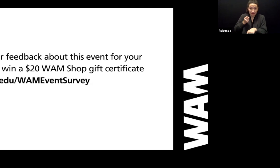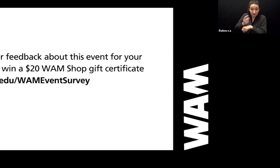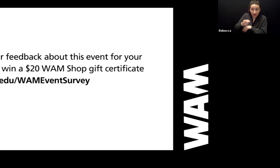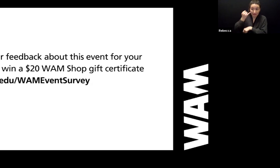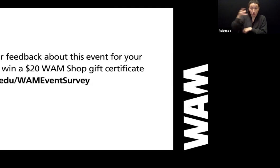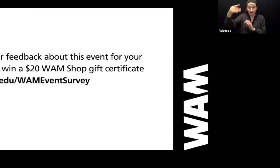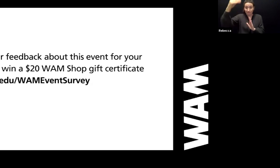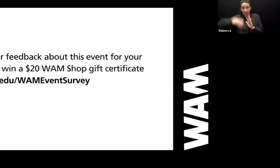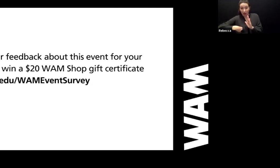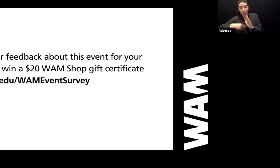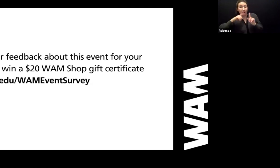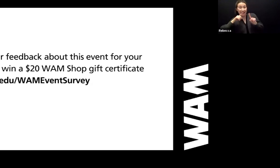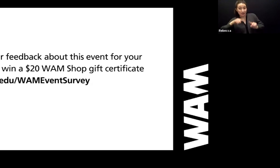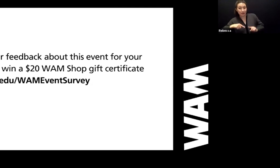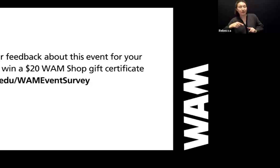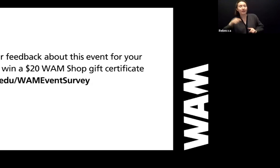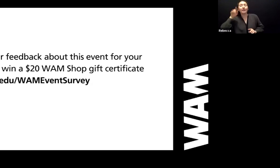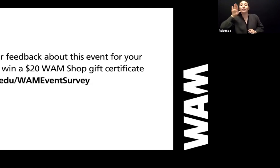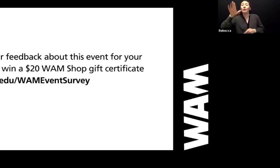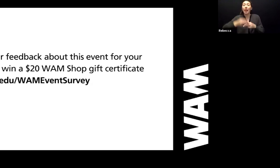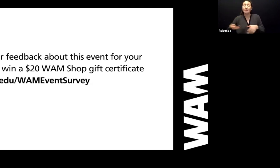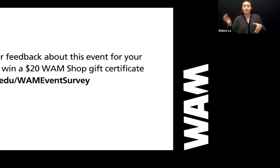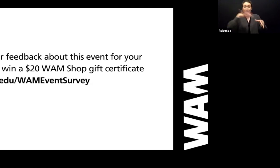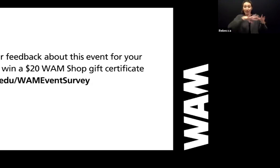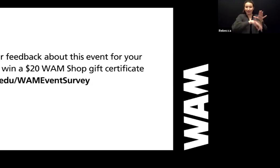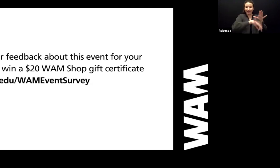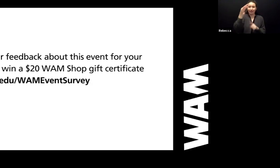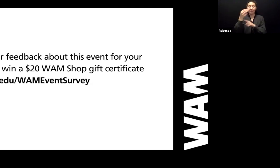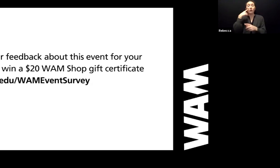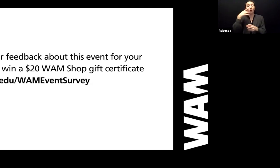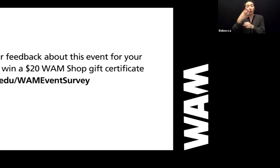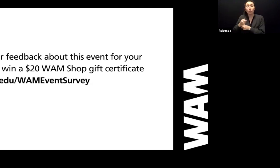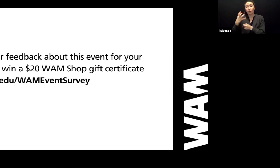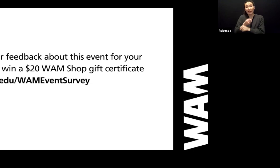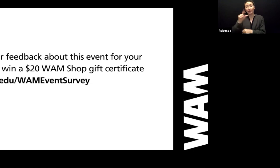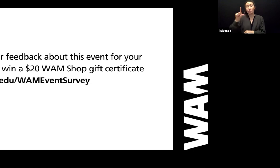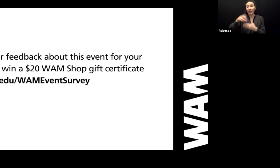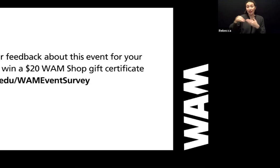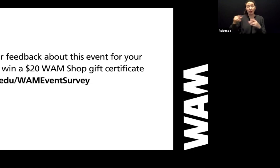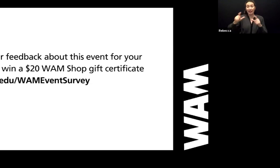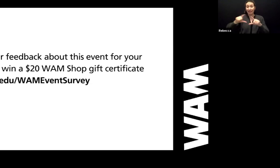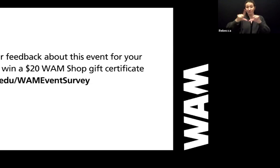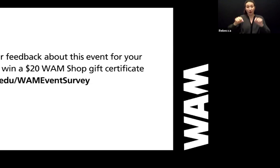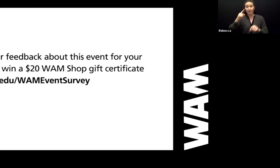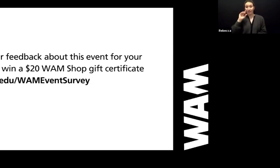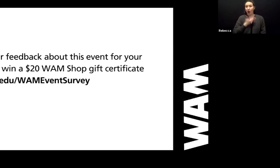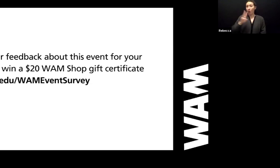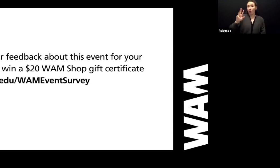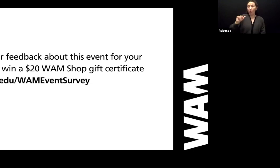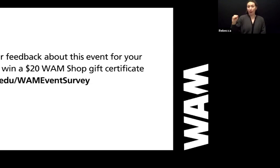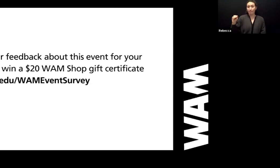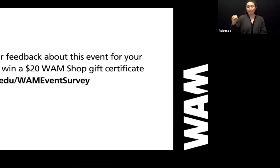to win a $20 gift certificate to our WAM shop. So with that, we wish you all well, stay hopeful,